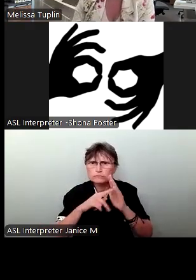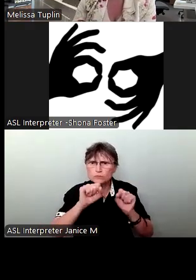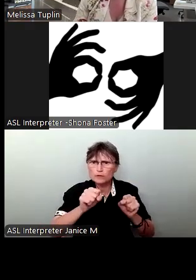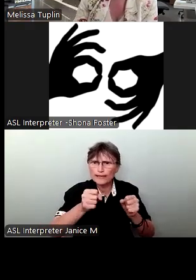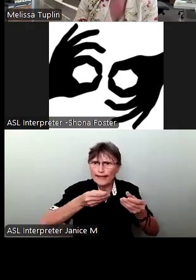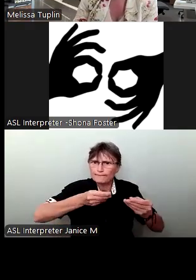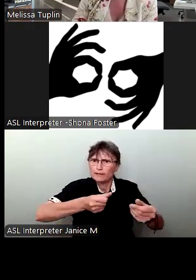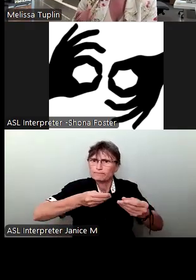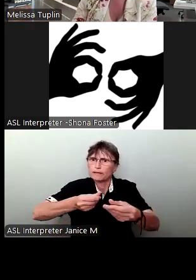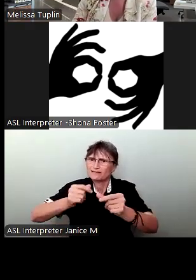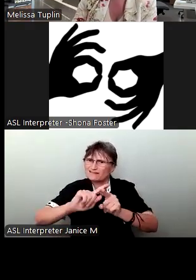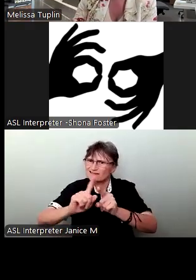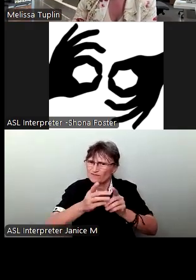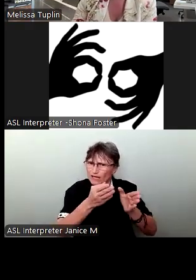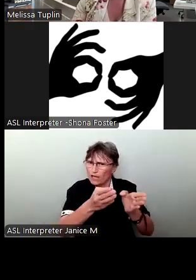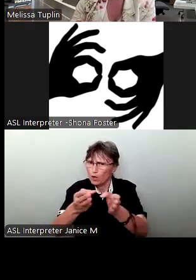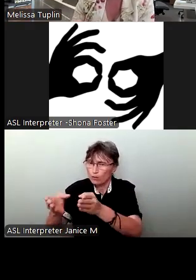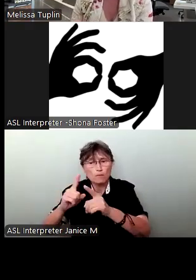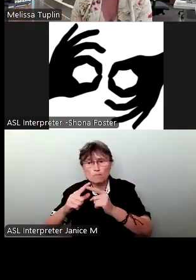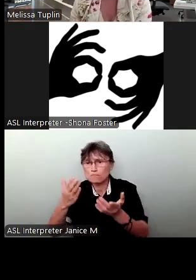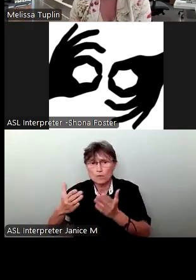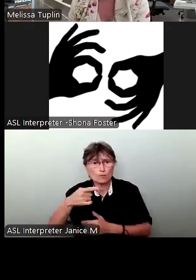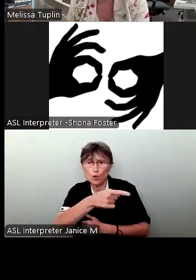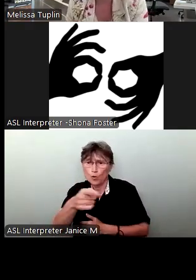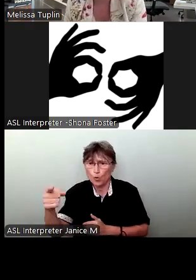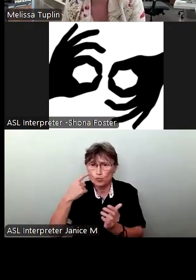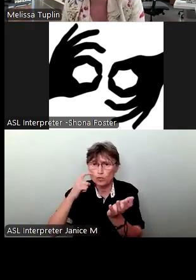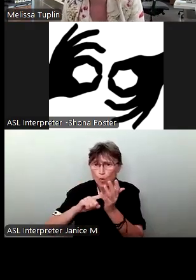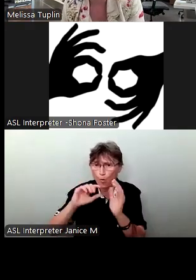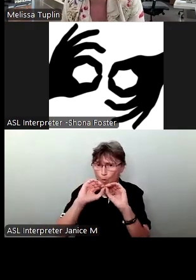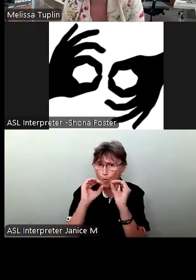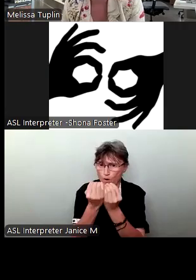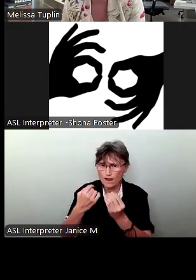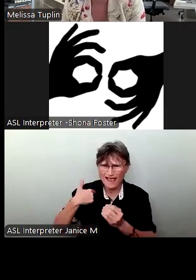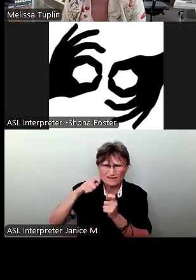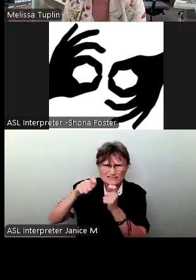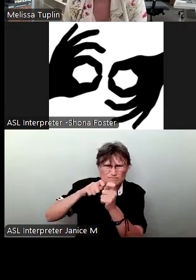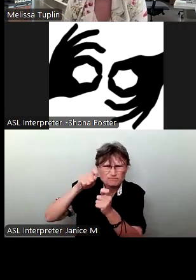there may be a specific operating expense line that you're seeking additional funds to cover.